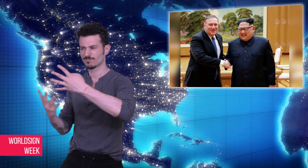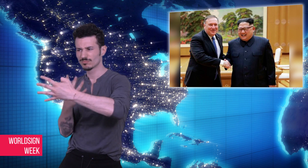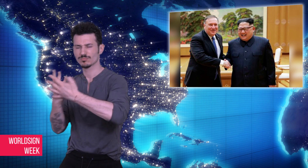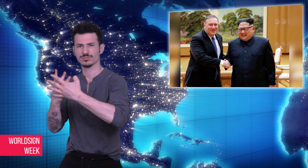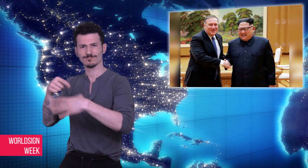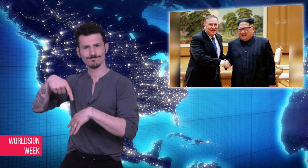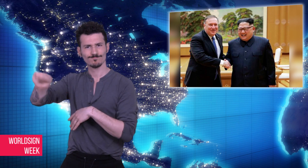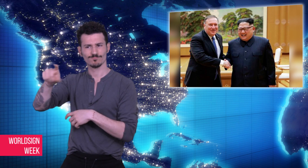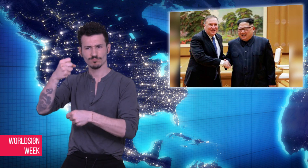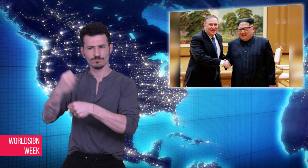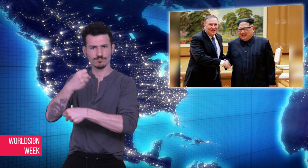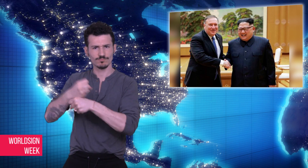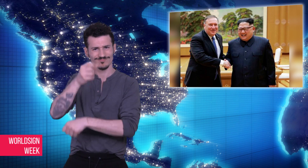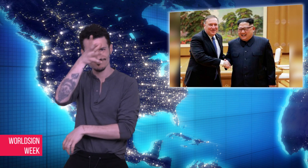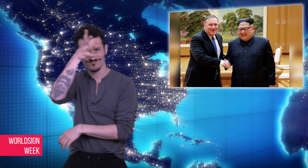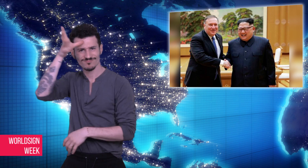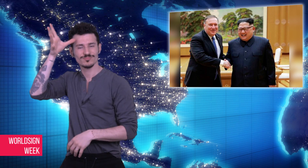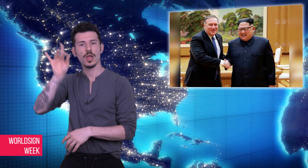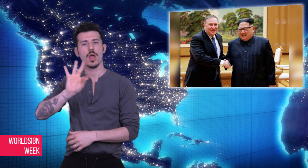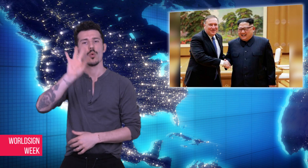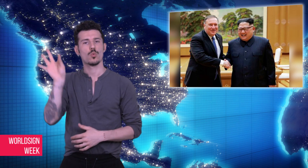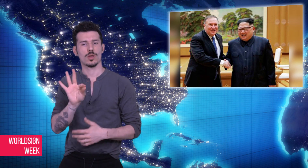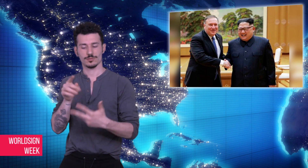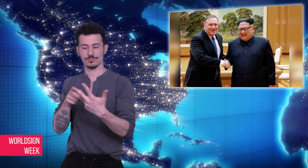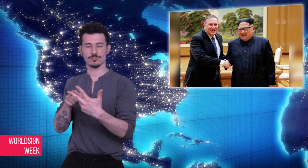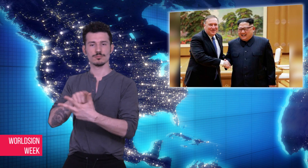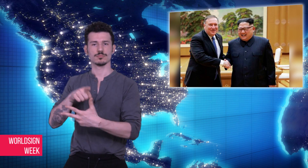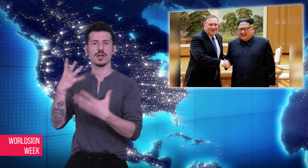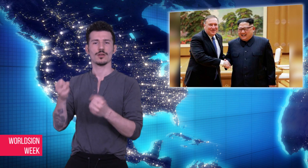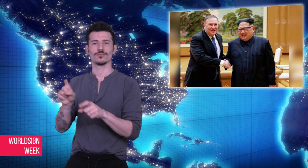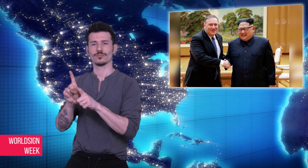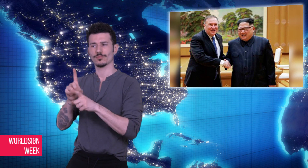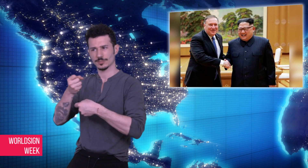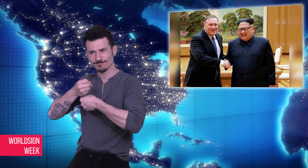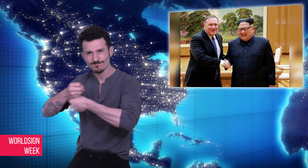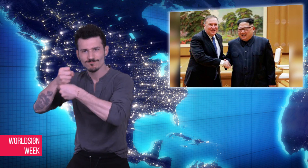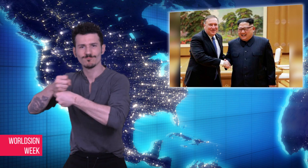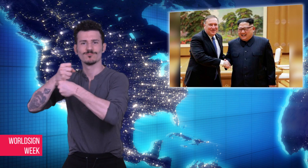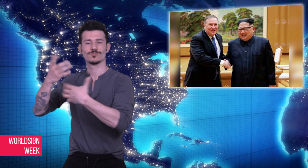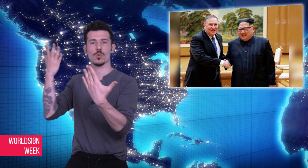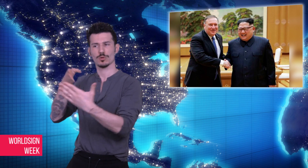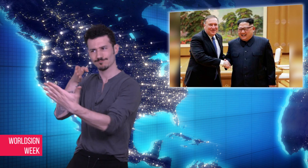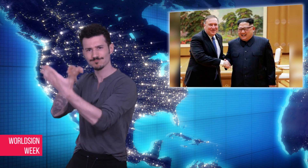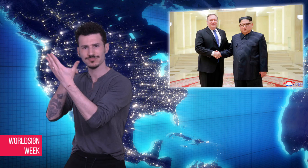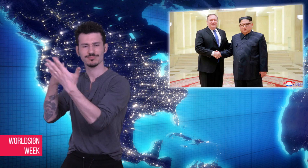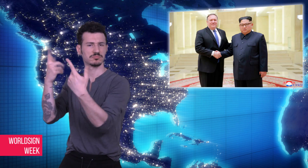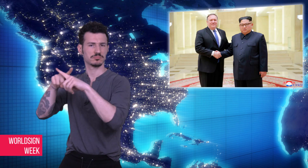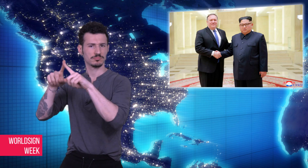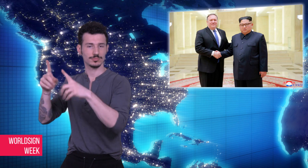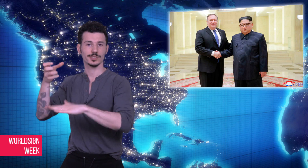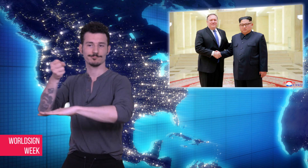They met Trump at an airbase outside of Washington, D.C. before being